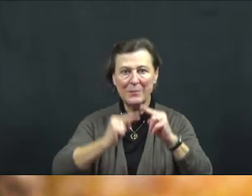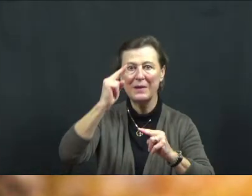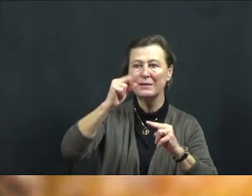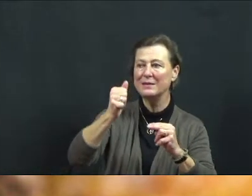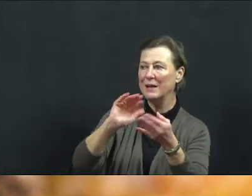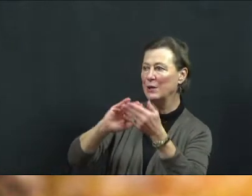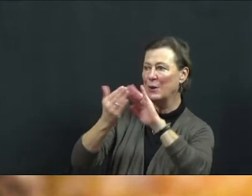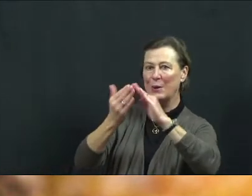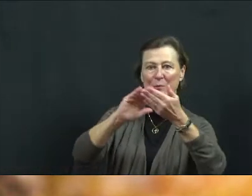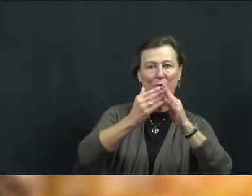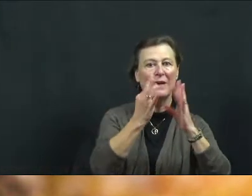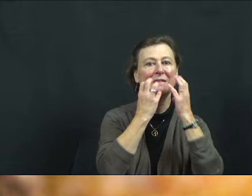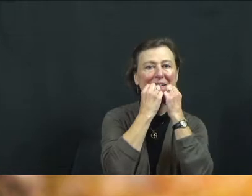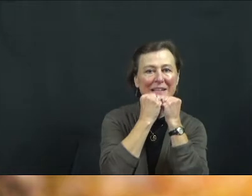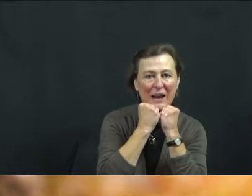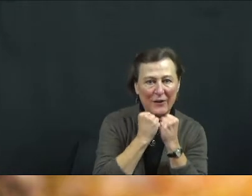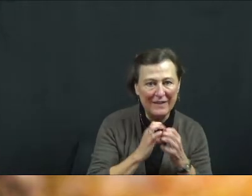Build a community of caring fellowship.